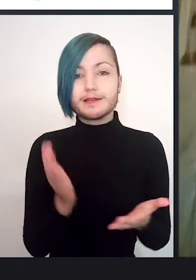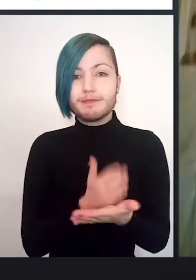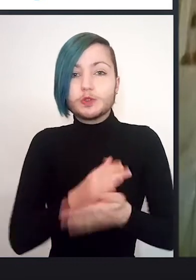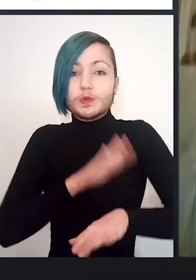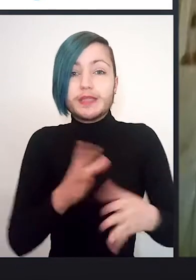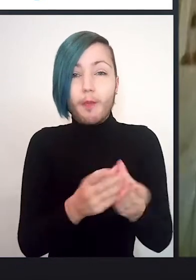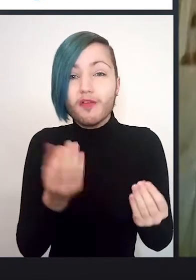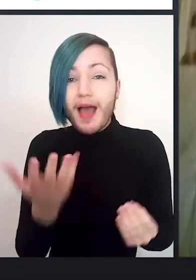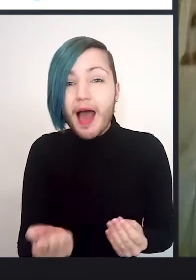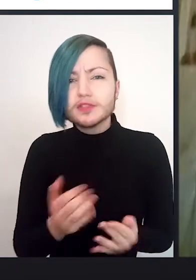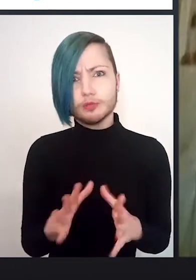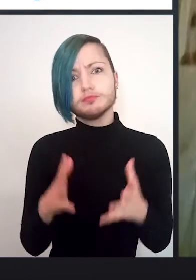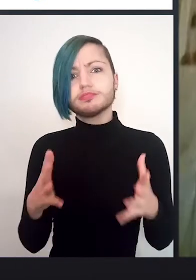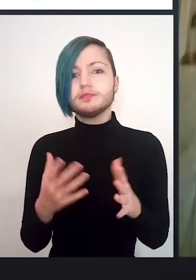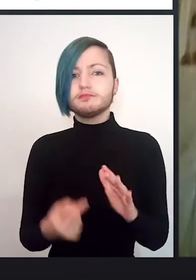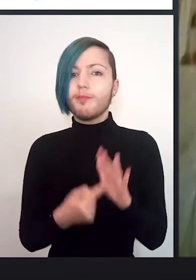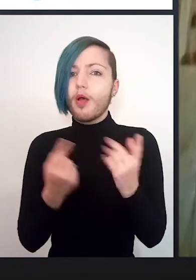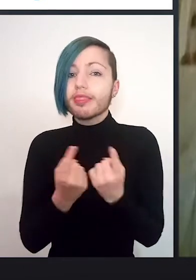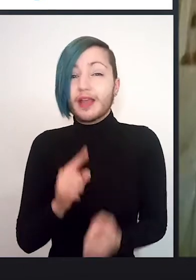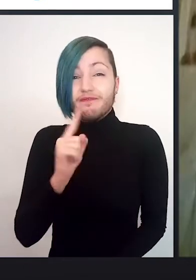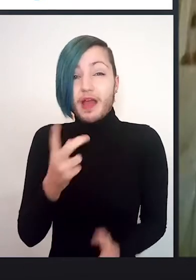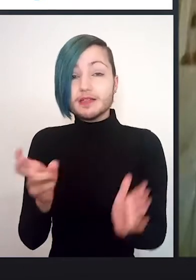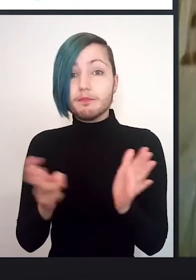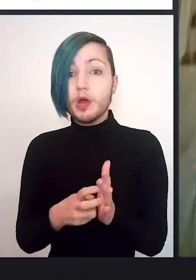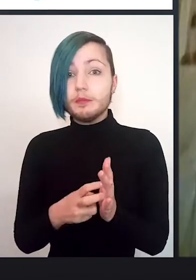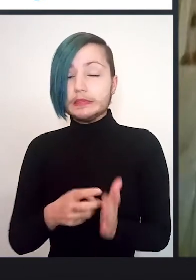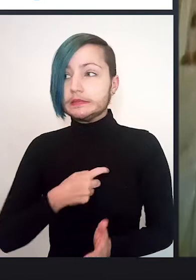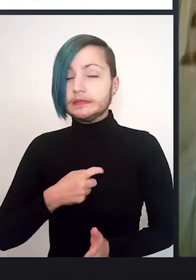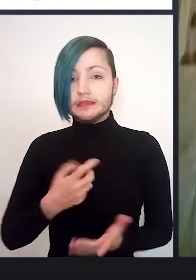And it's a big deal, going to your first outpatient (appointment).